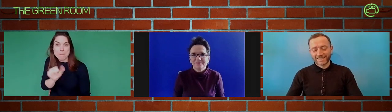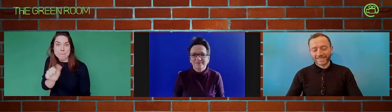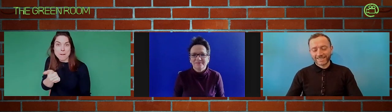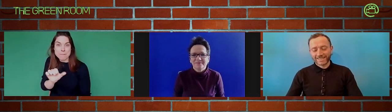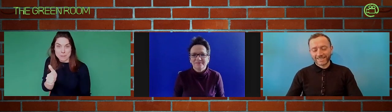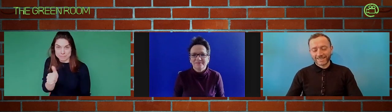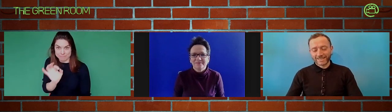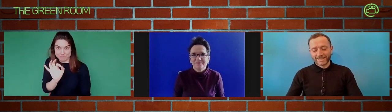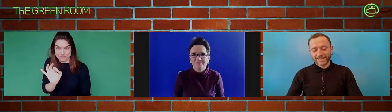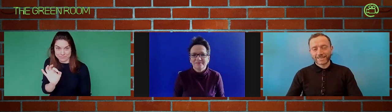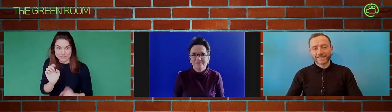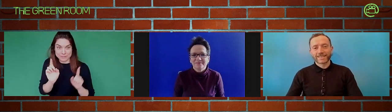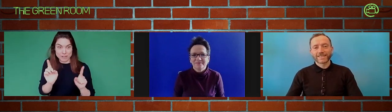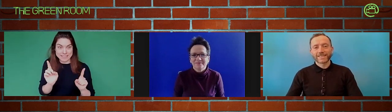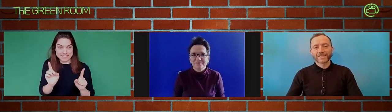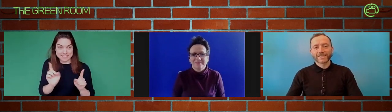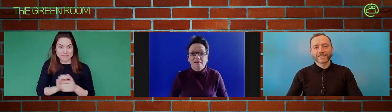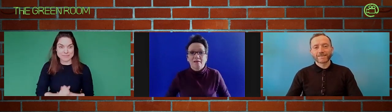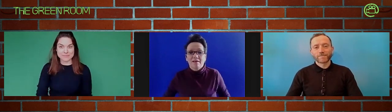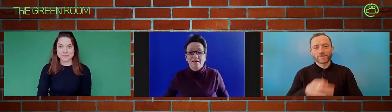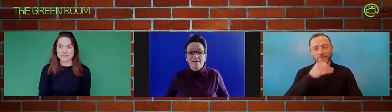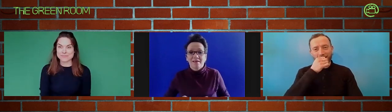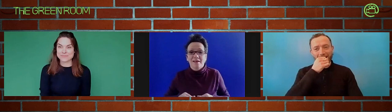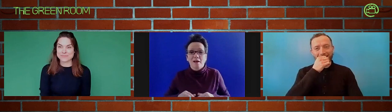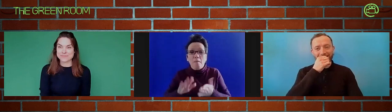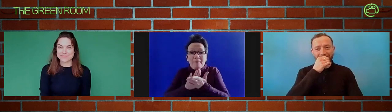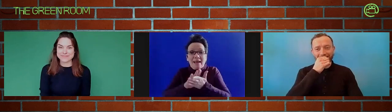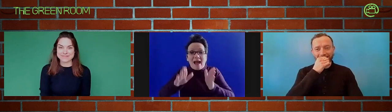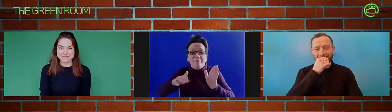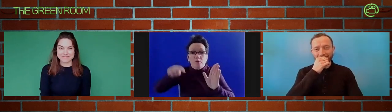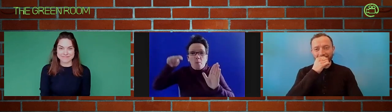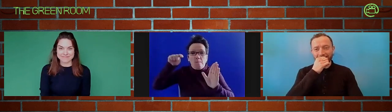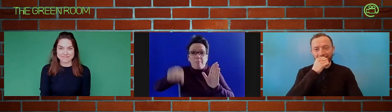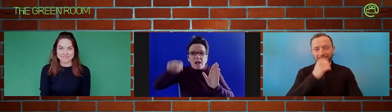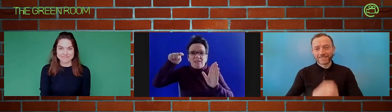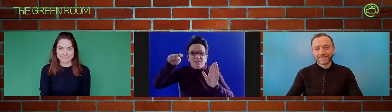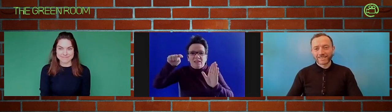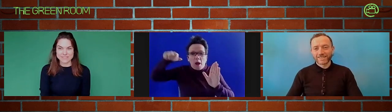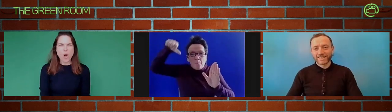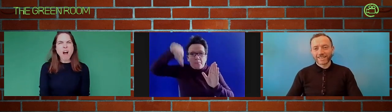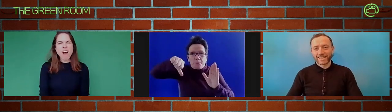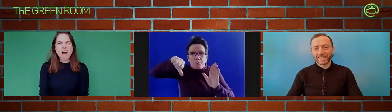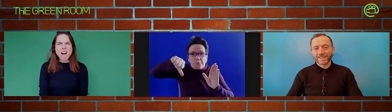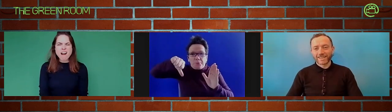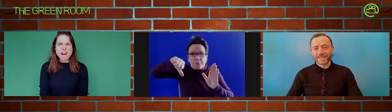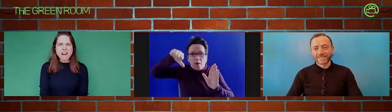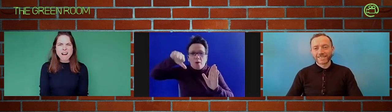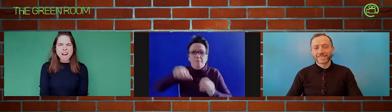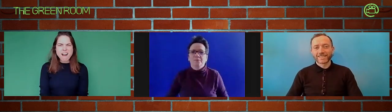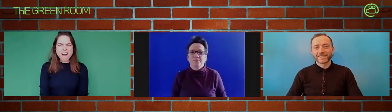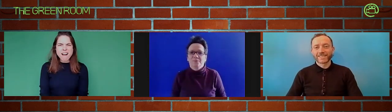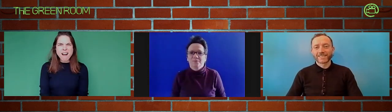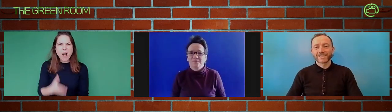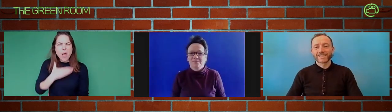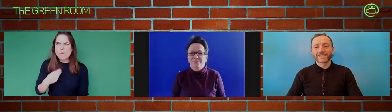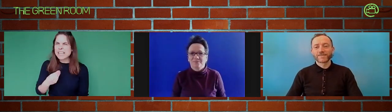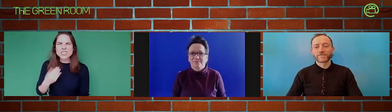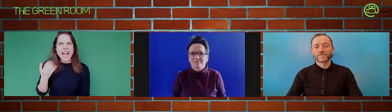Do we get a buzzer that we have to press? Oh I wish we had them now. Maybe we should get them.